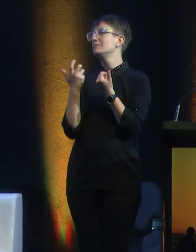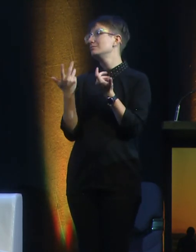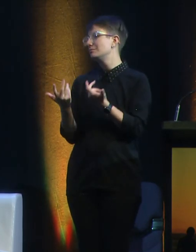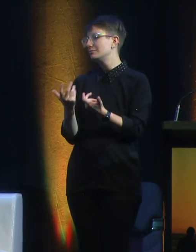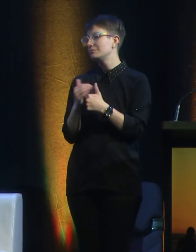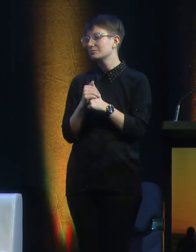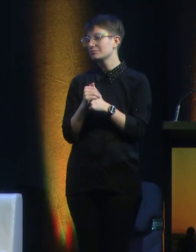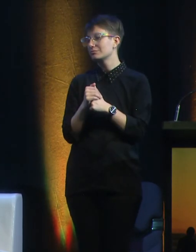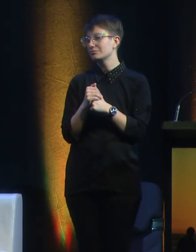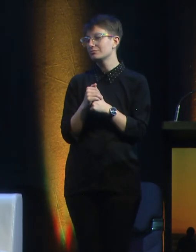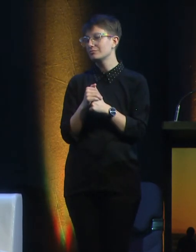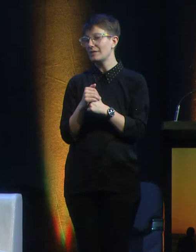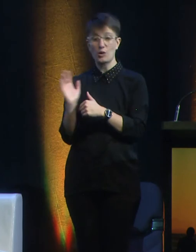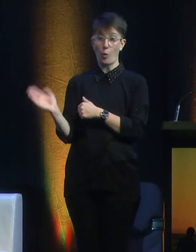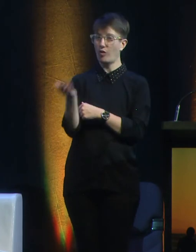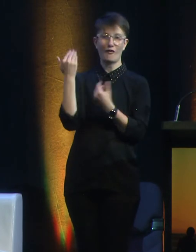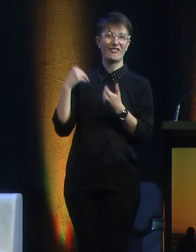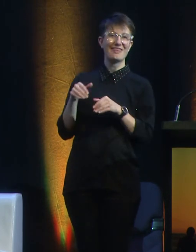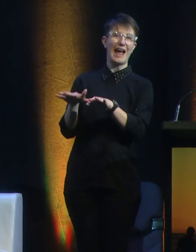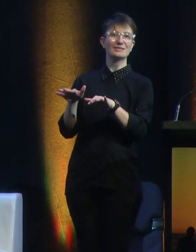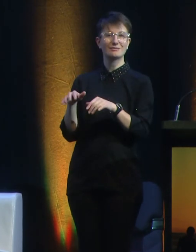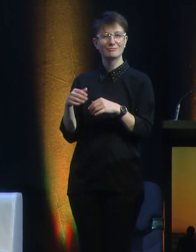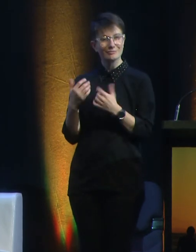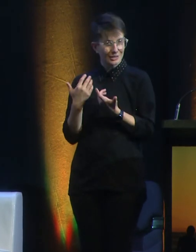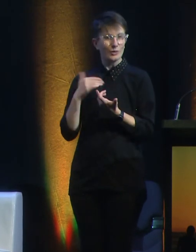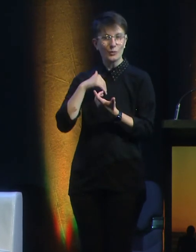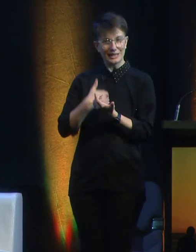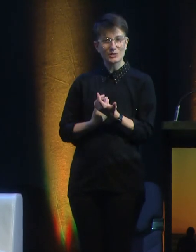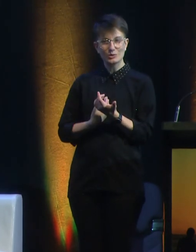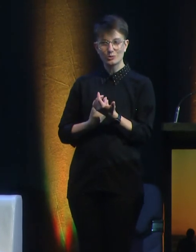still be some people that are still having issues around the treaty, well get on with